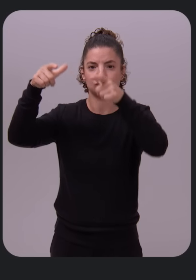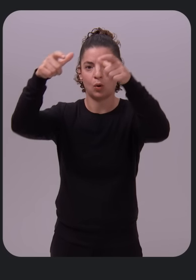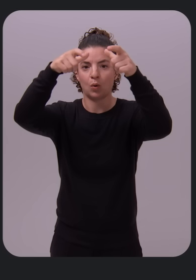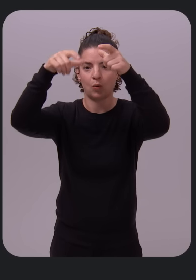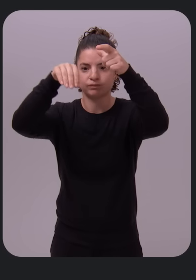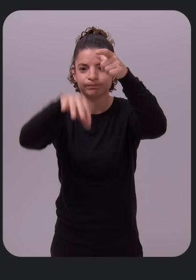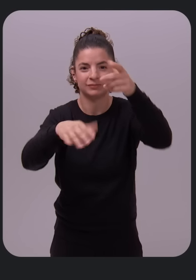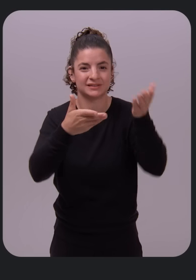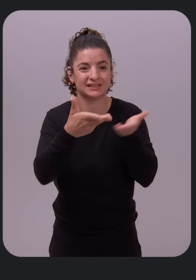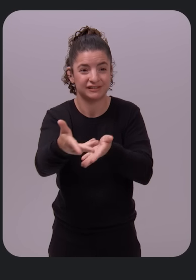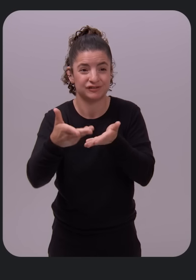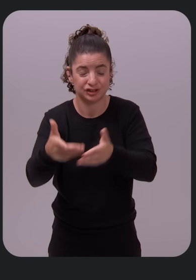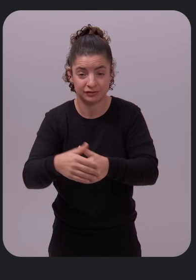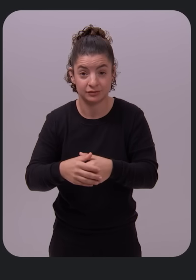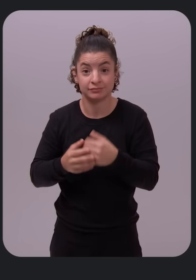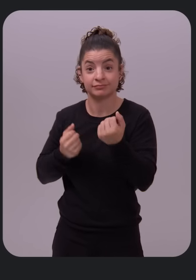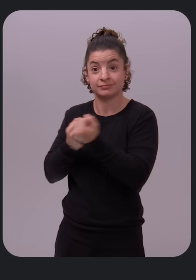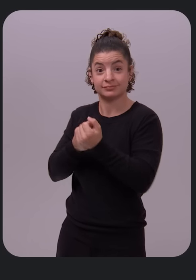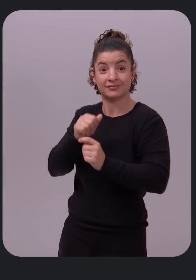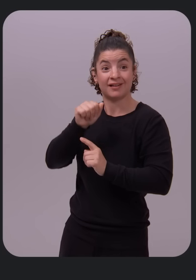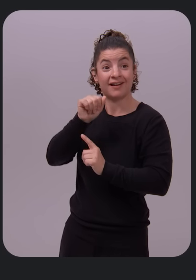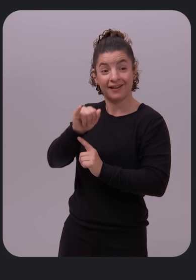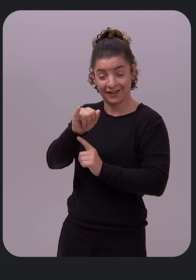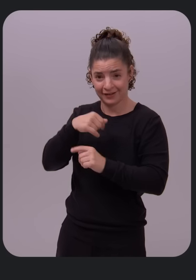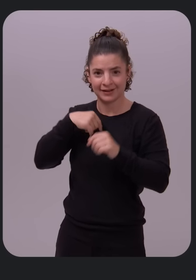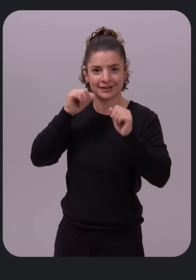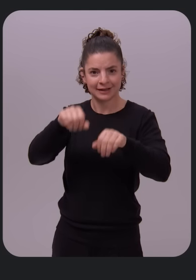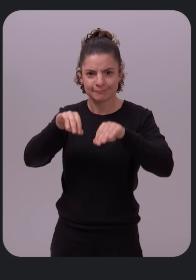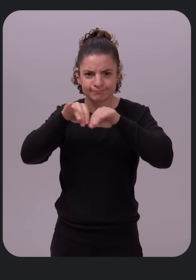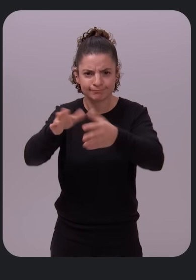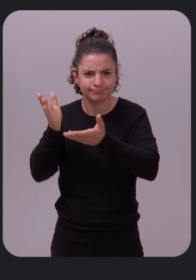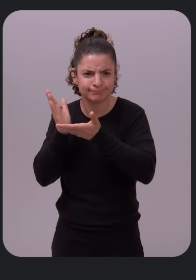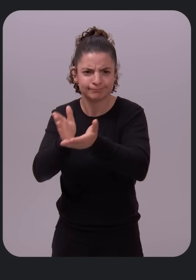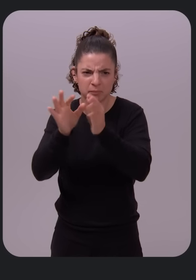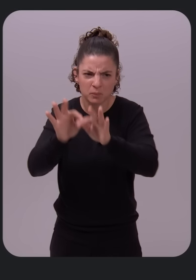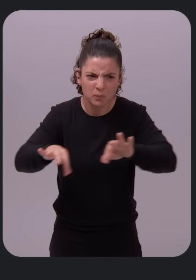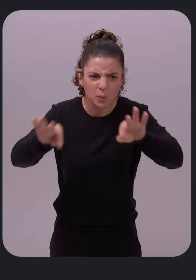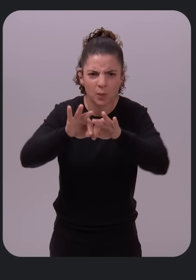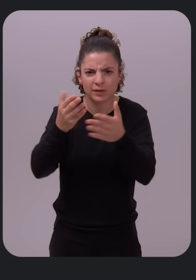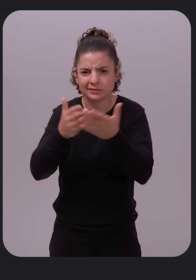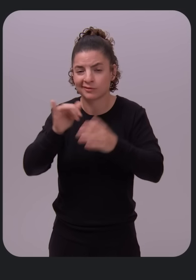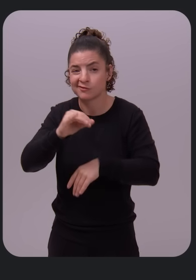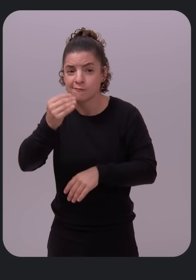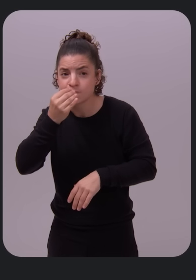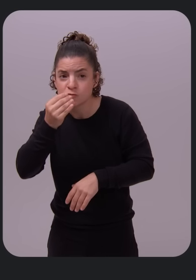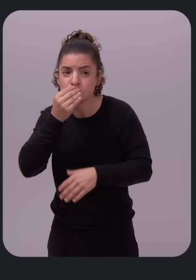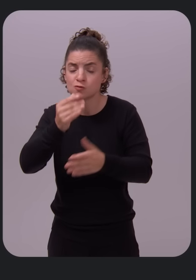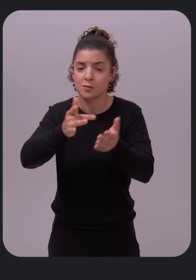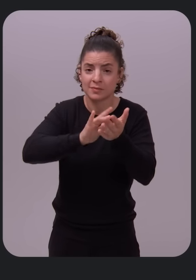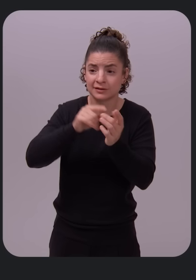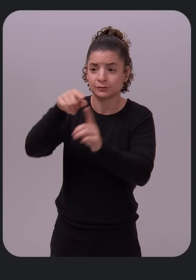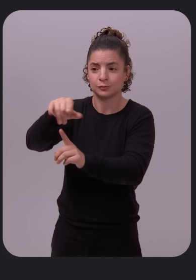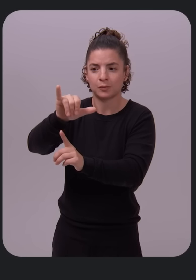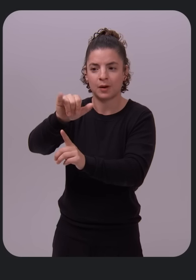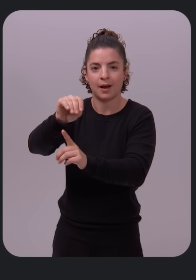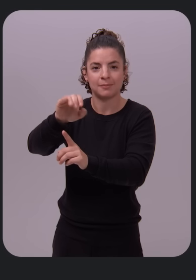Supported by AI, we were able to deliver critical items like food and medicine to a YMCA shelter in North Carolina based